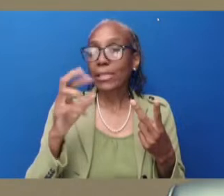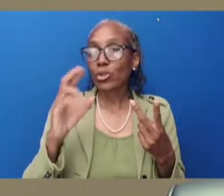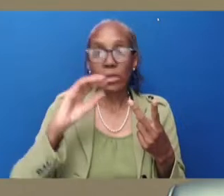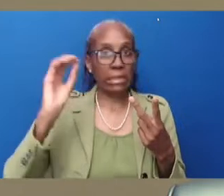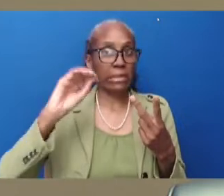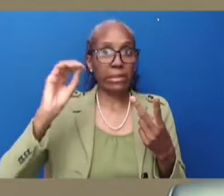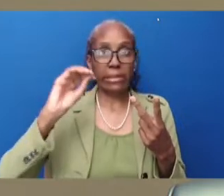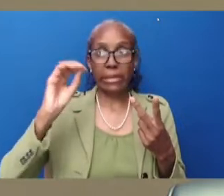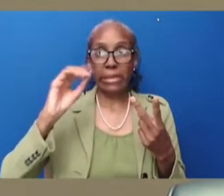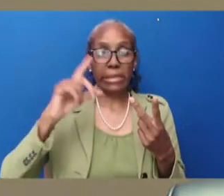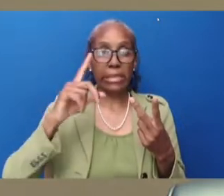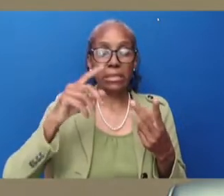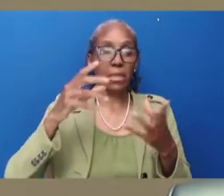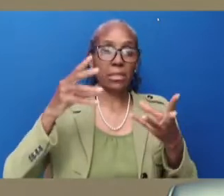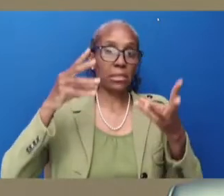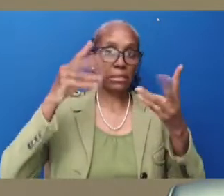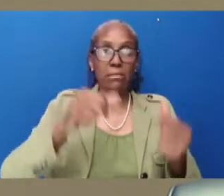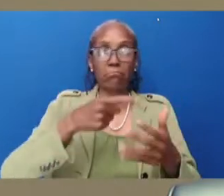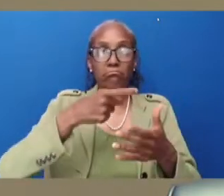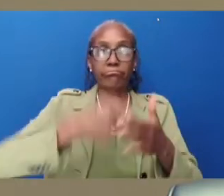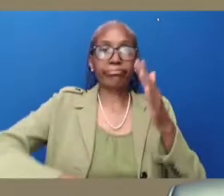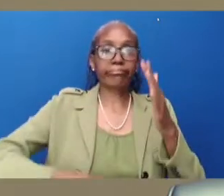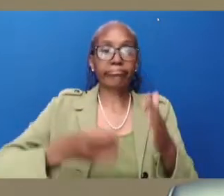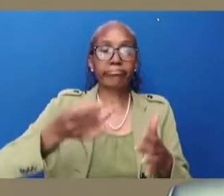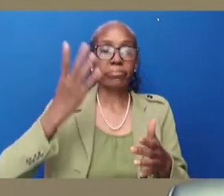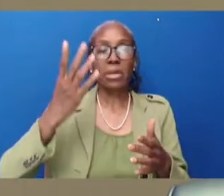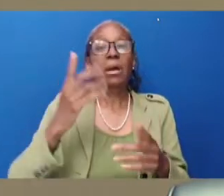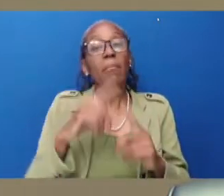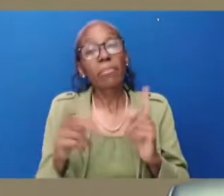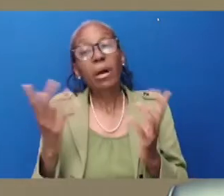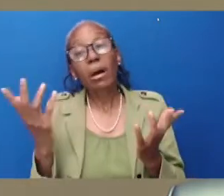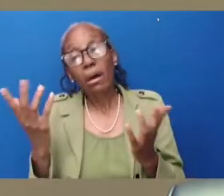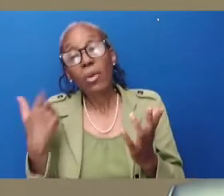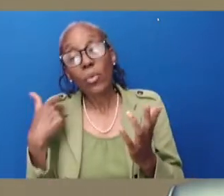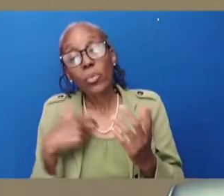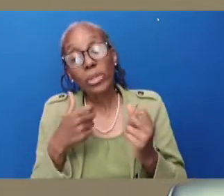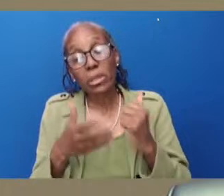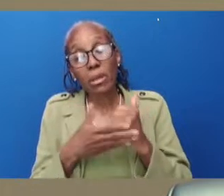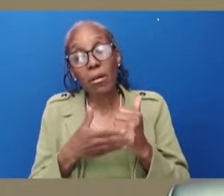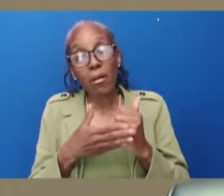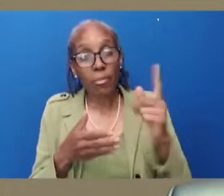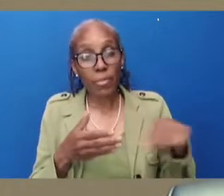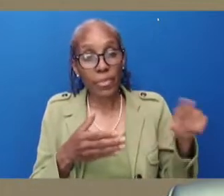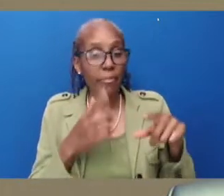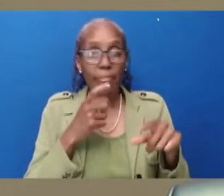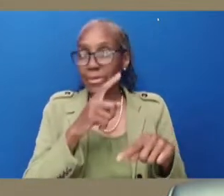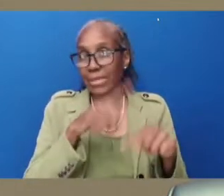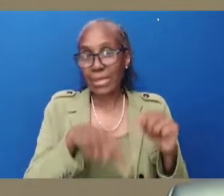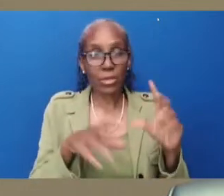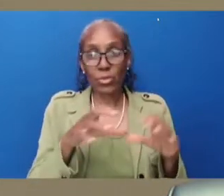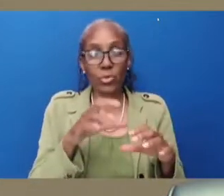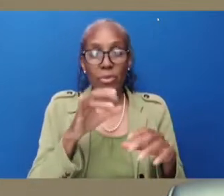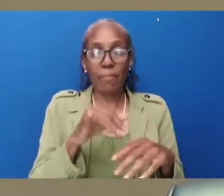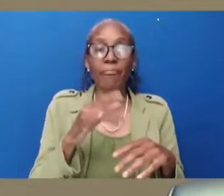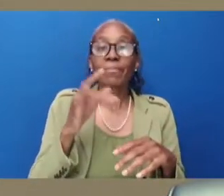STEPS? HOT WATER HEATERS?